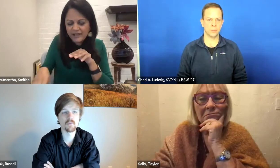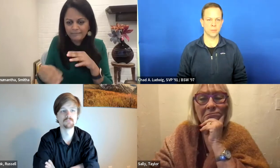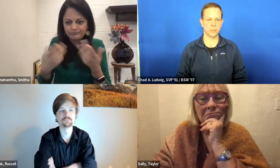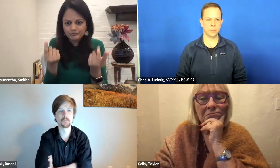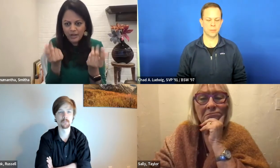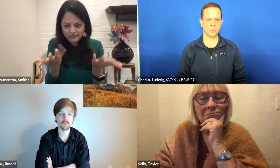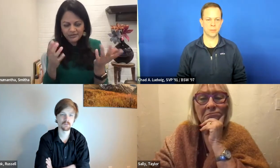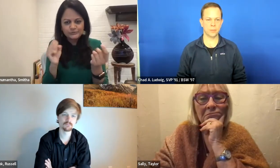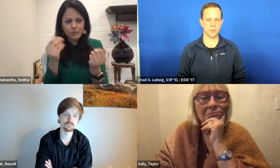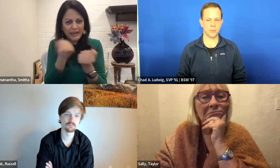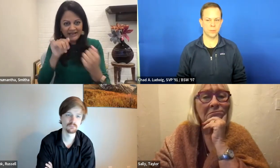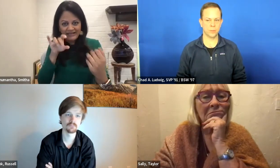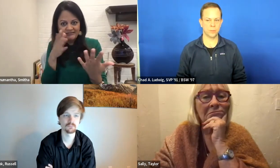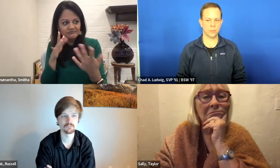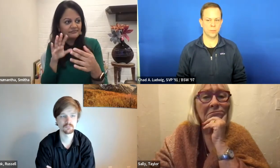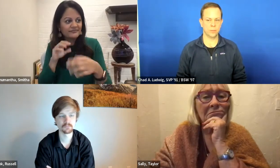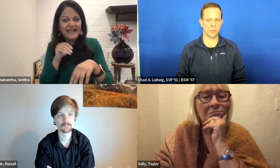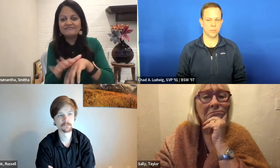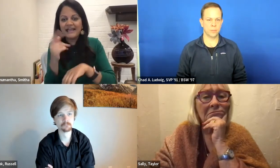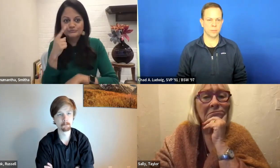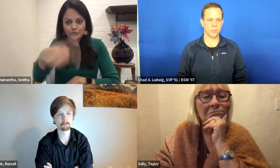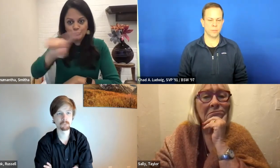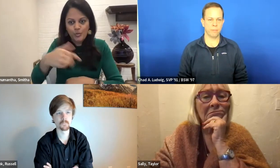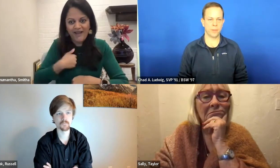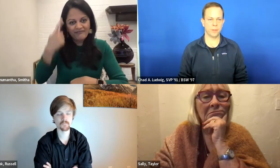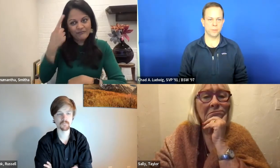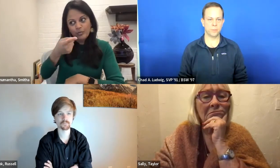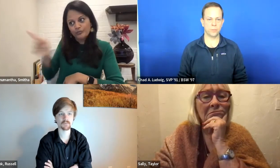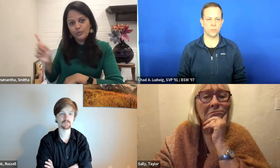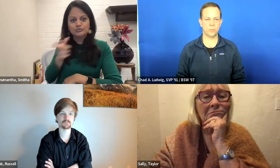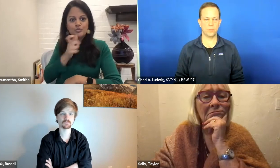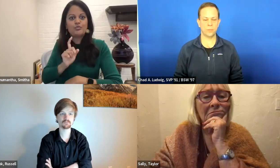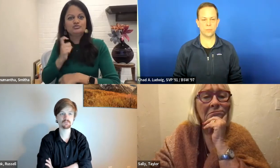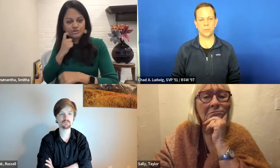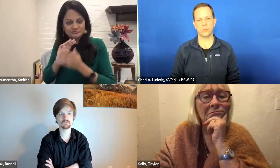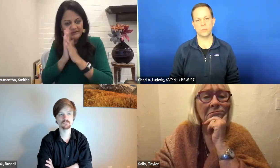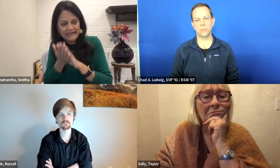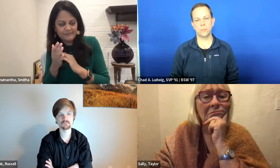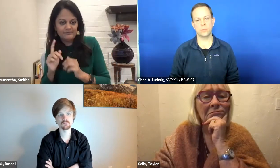What would you recommend as the first step for these caregivers? What advice would you give for people